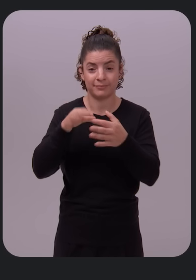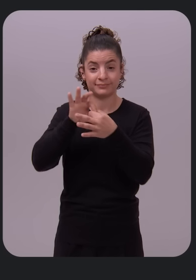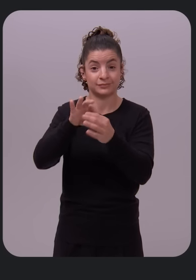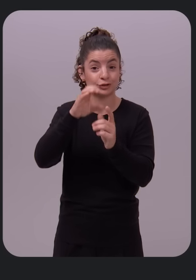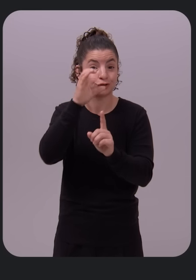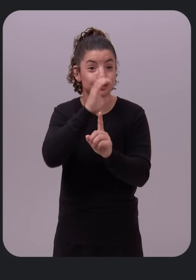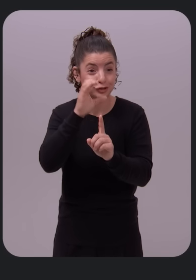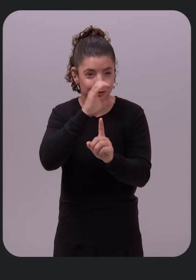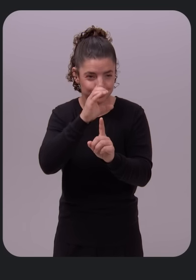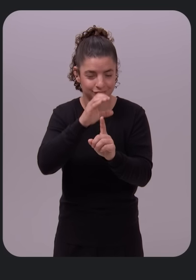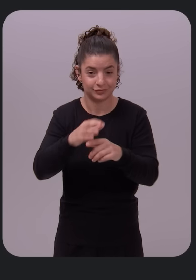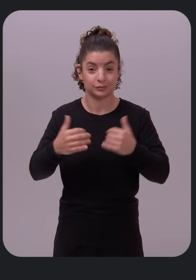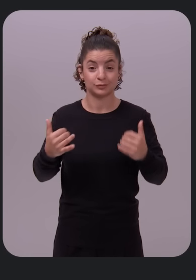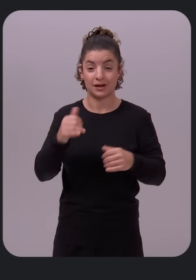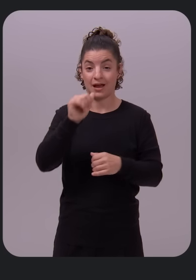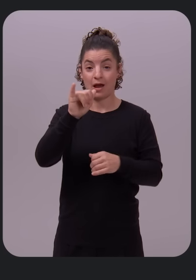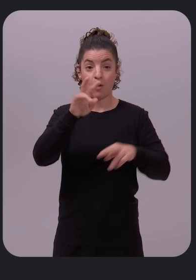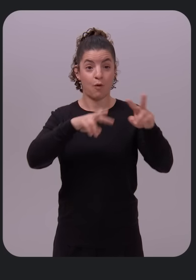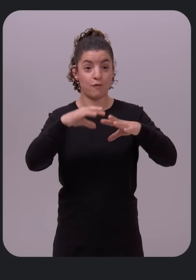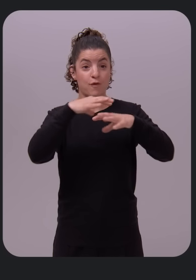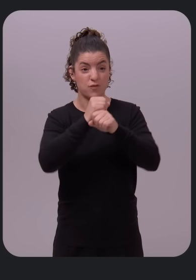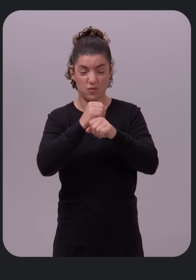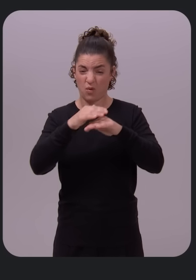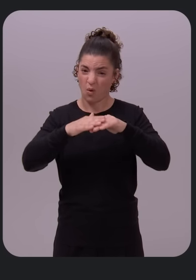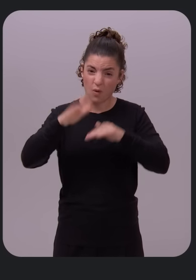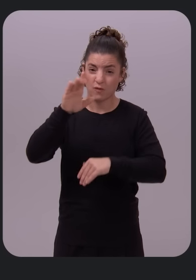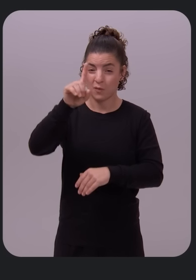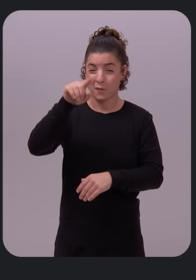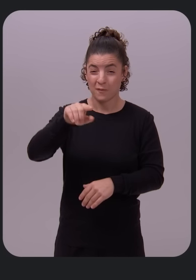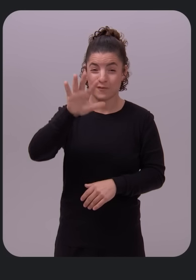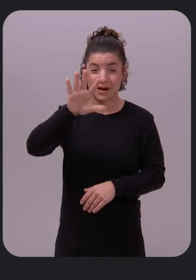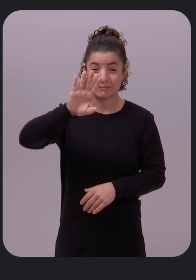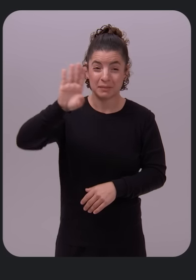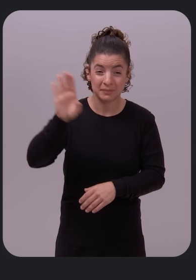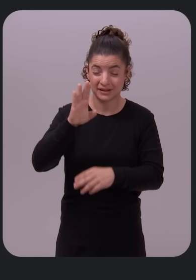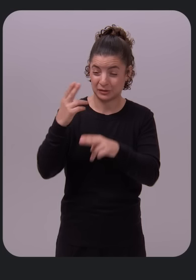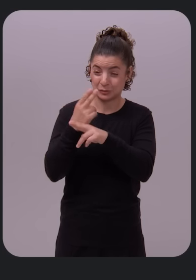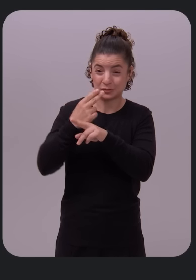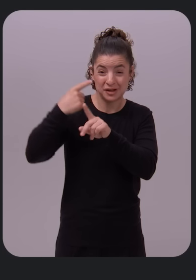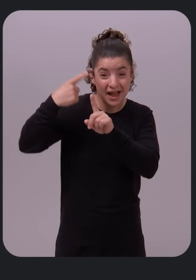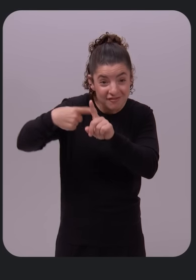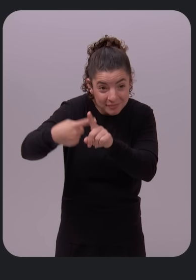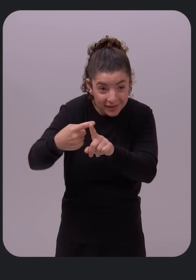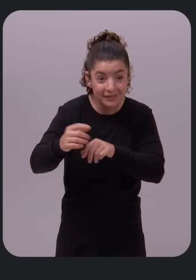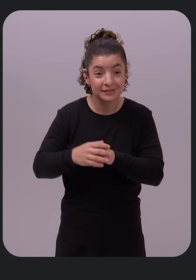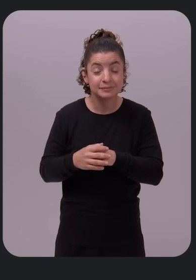Today, AI Overviews have more than 1.5 billion users every month.